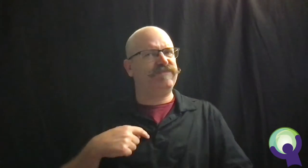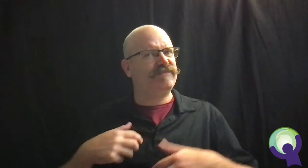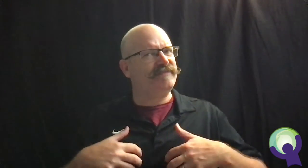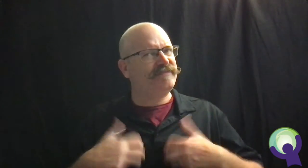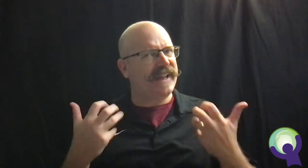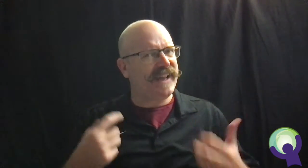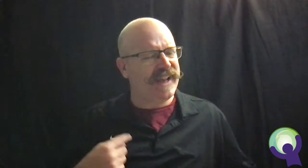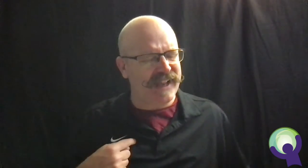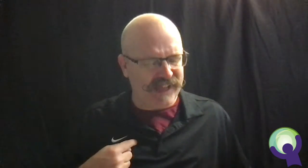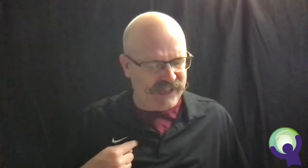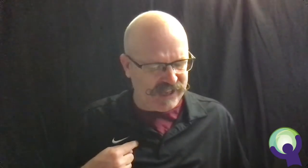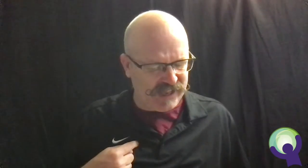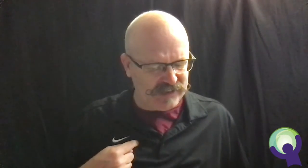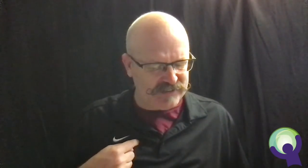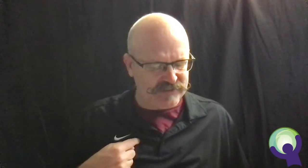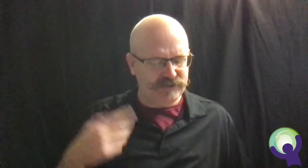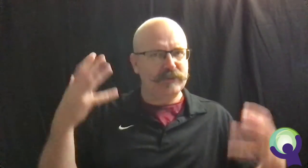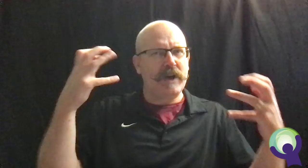Sometimes I get mad